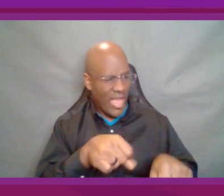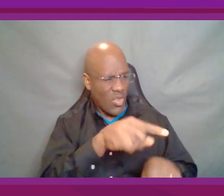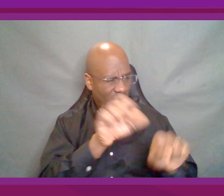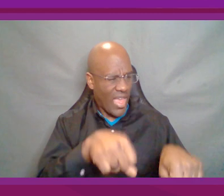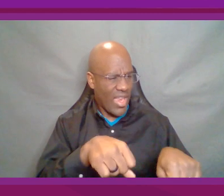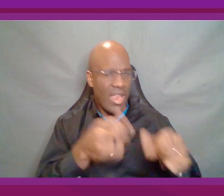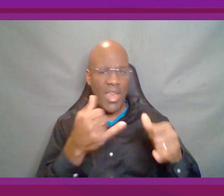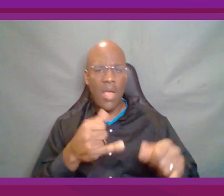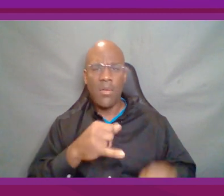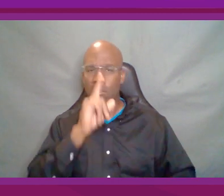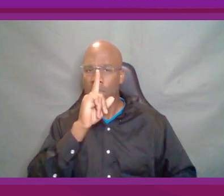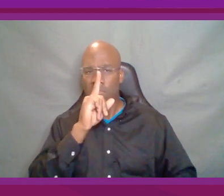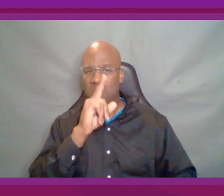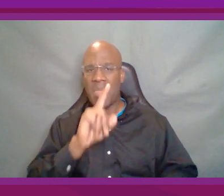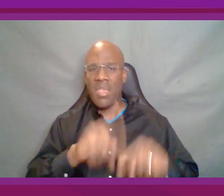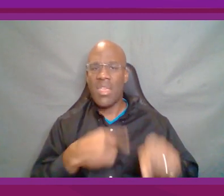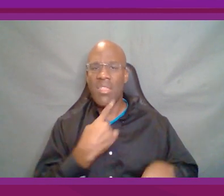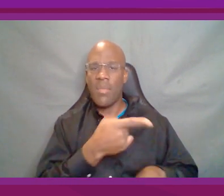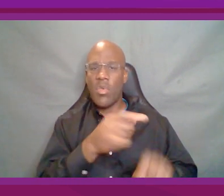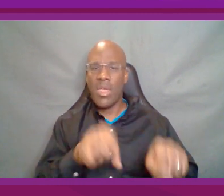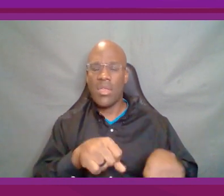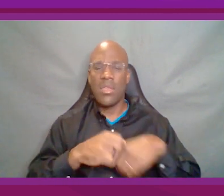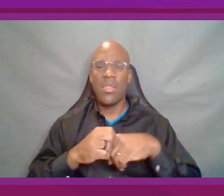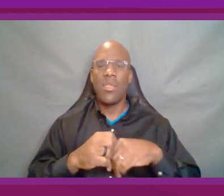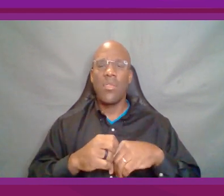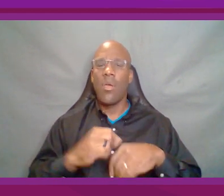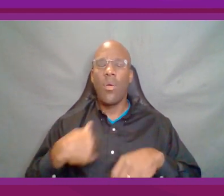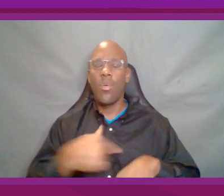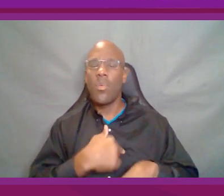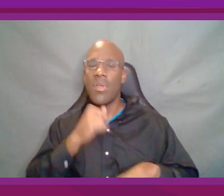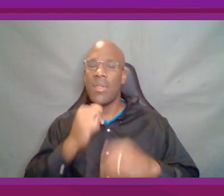seen that way. So if we create a culture where it is fully inclusive up front and not waiting